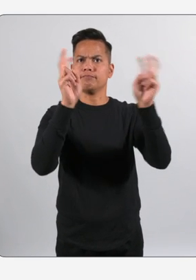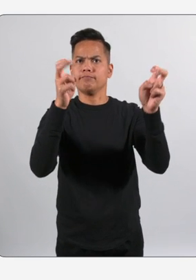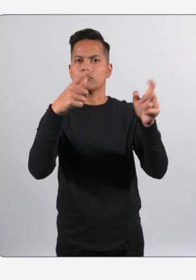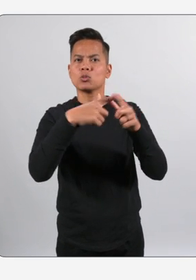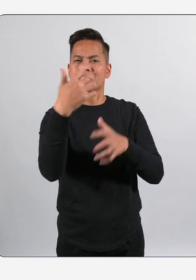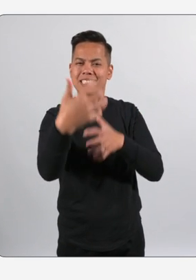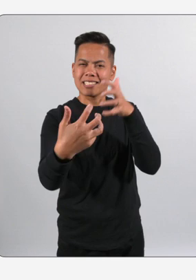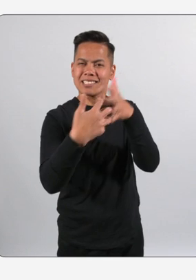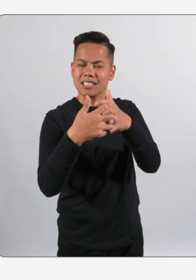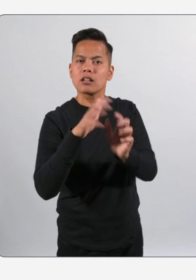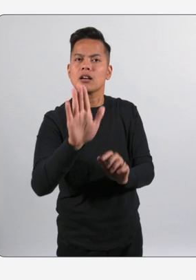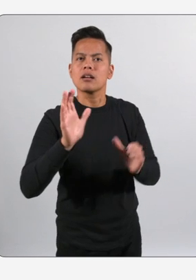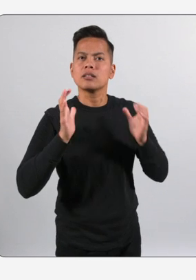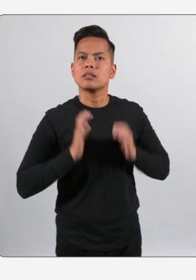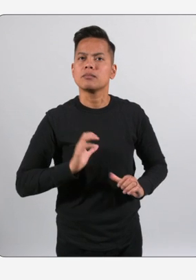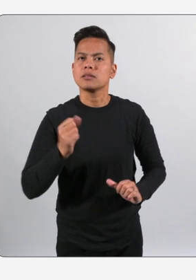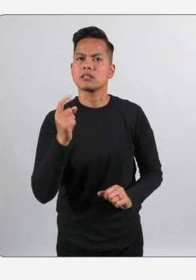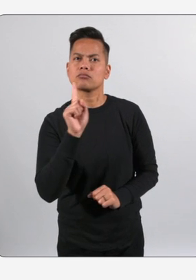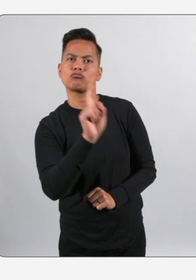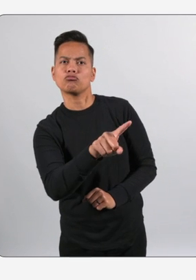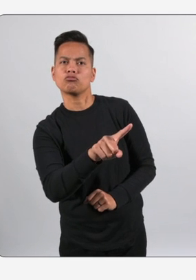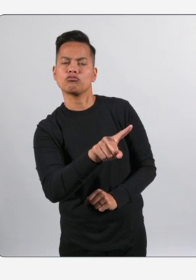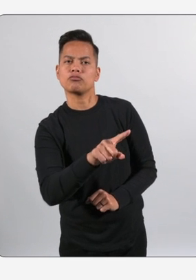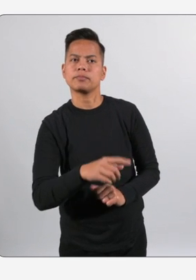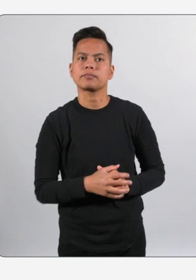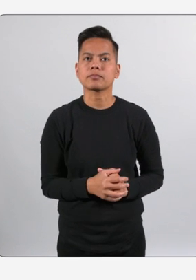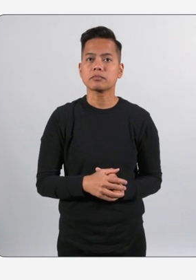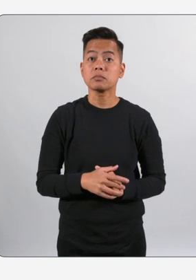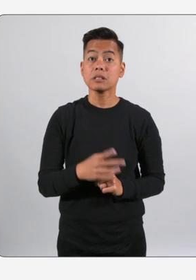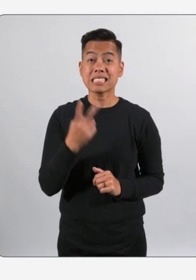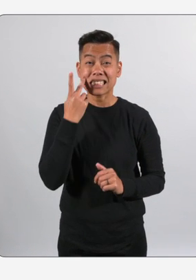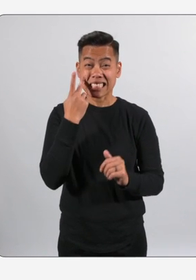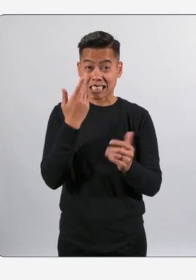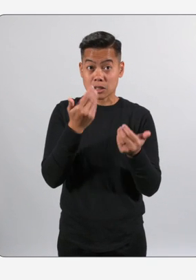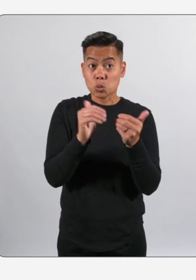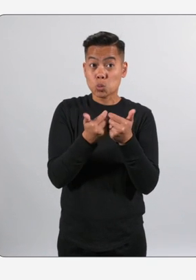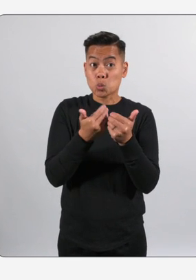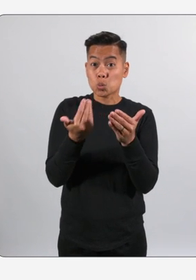customer's query. You can see how these new ones align more closely with the search.